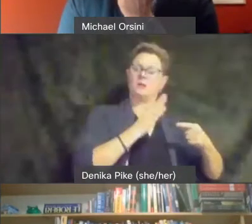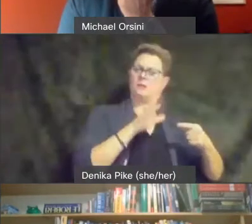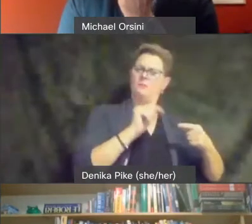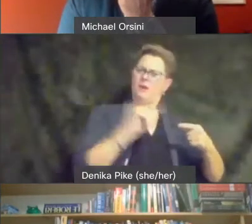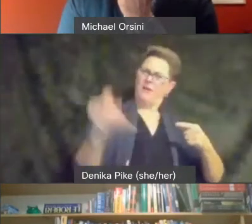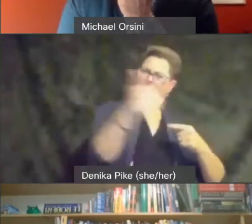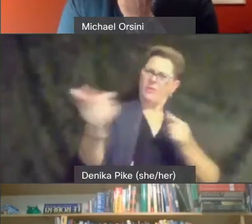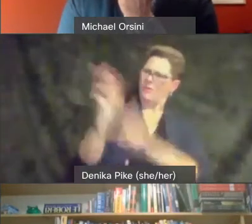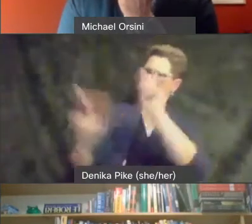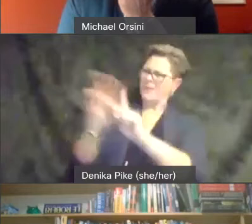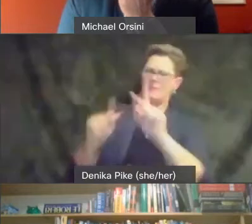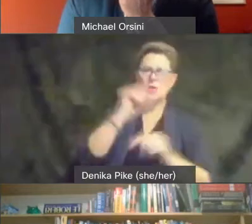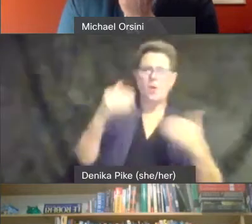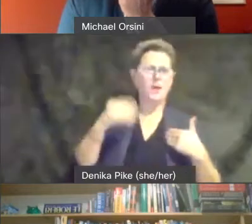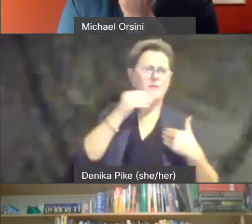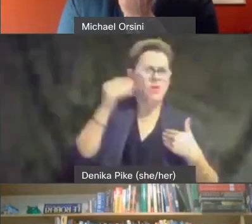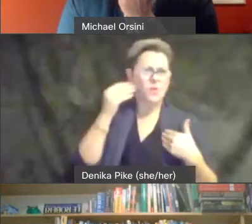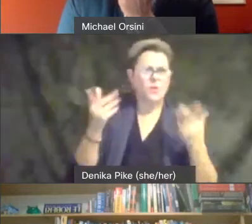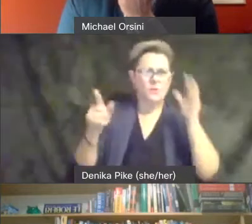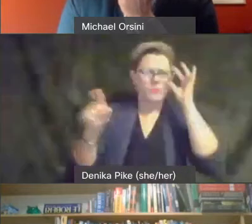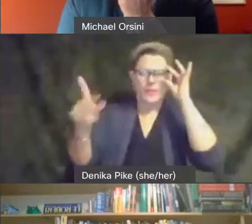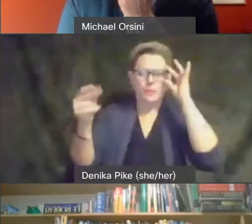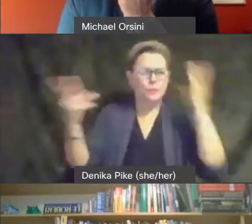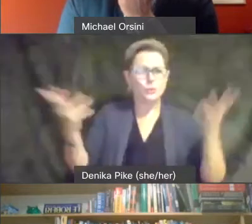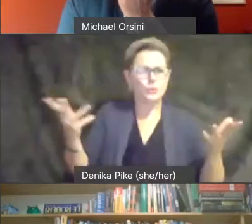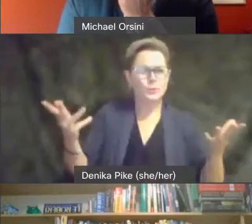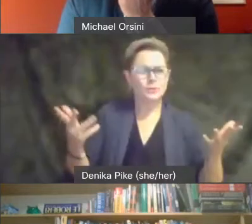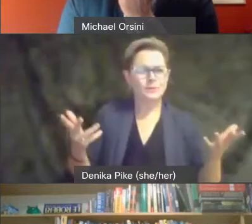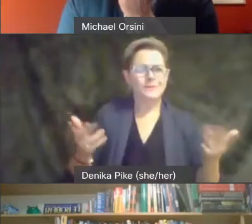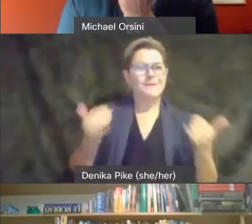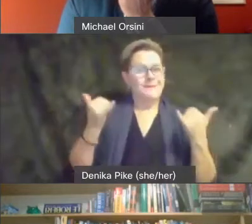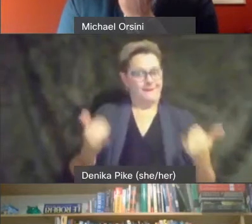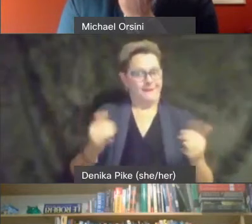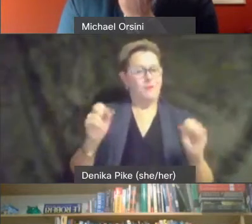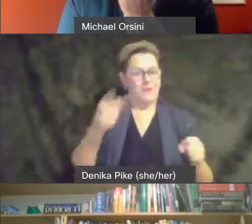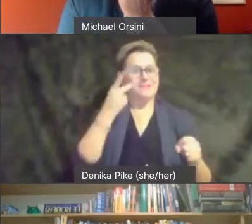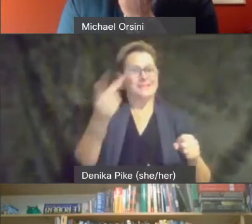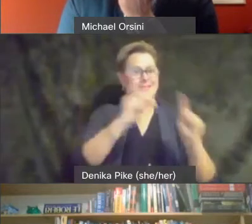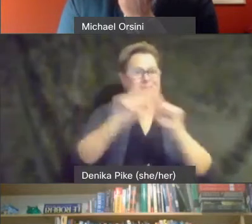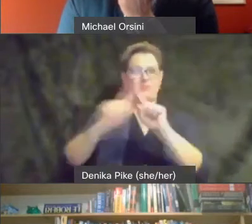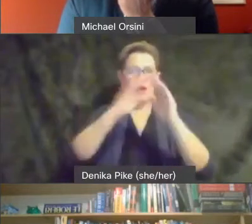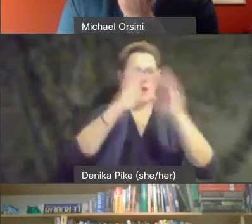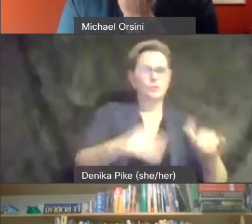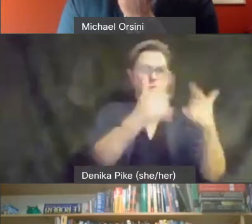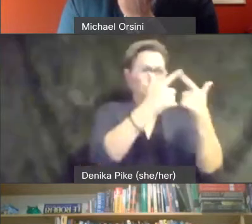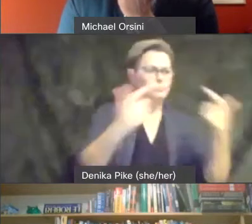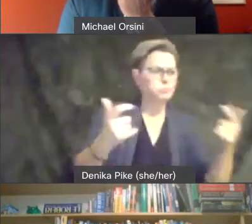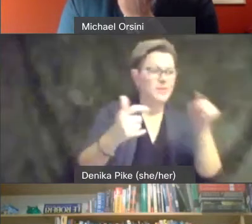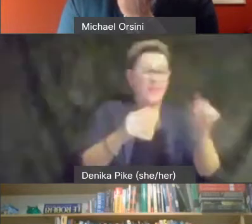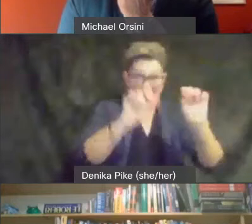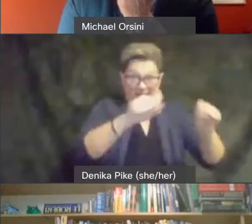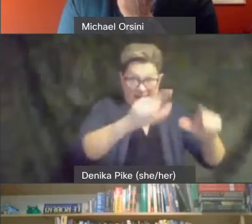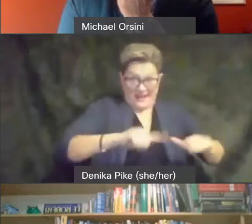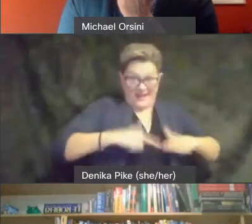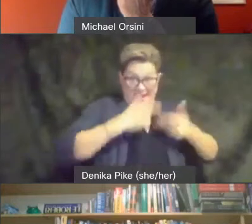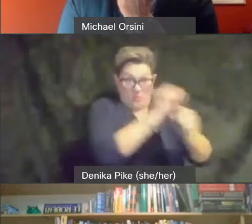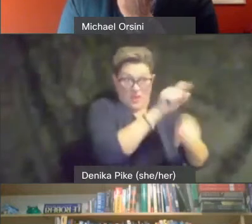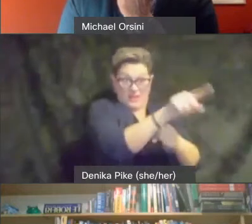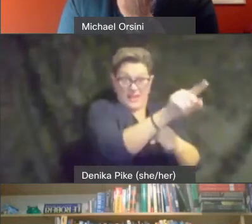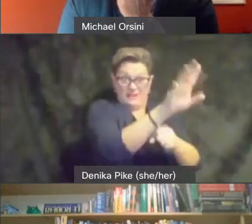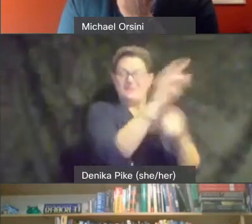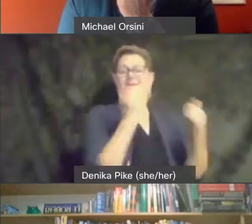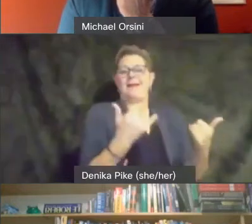And we have markets now getting so hot, and actually unexpected places. The people who live and work in those areas, can no longer afford to live there. So you may have.